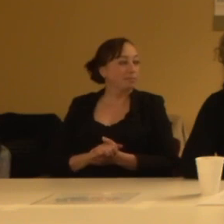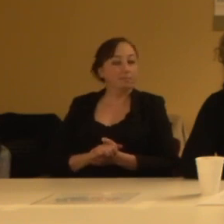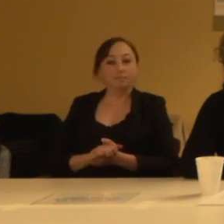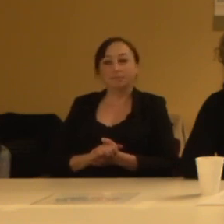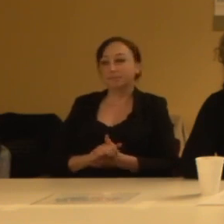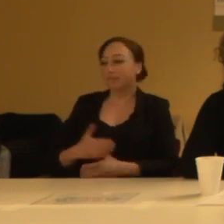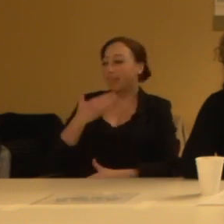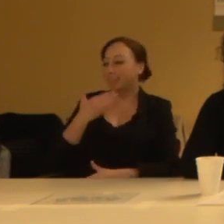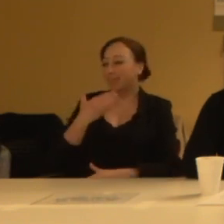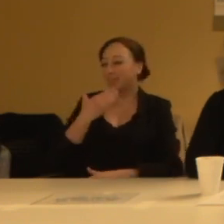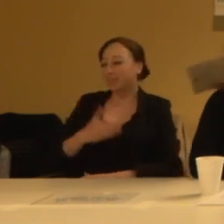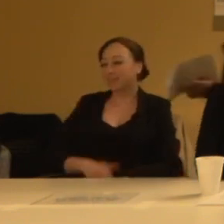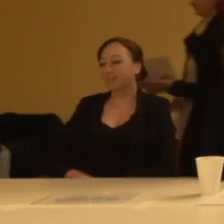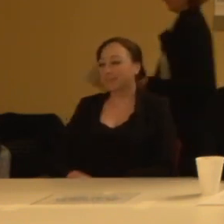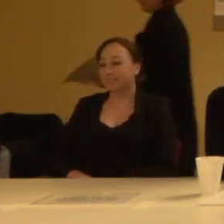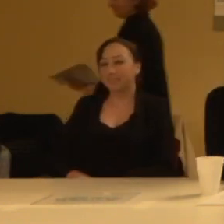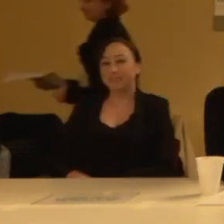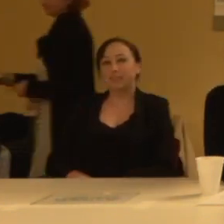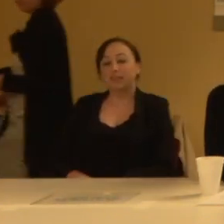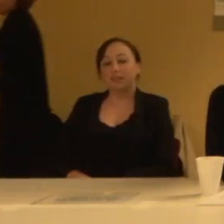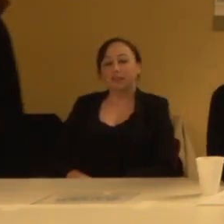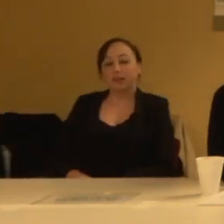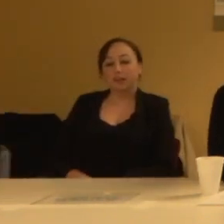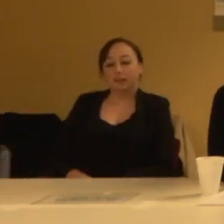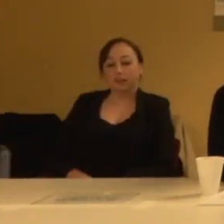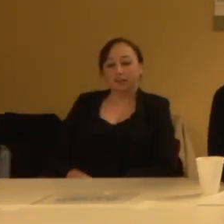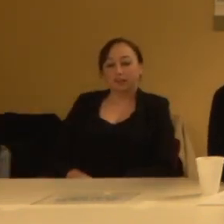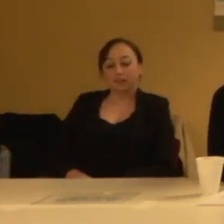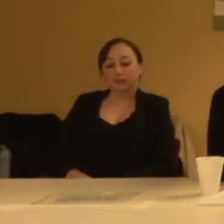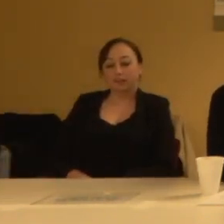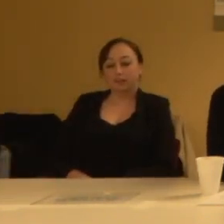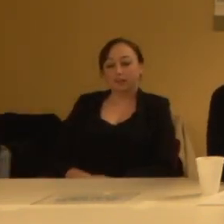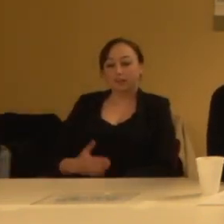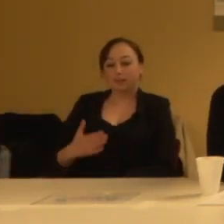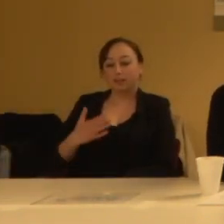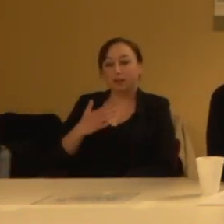Thank you. As my very long bio states,